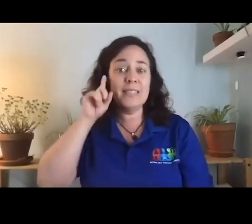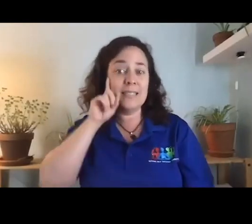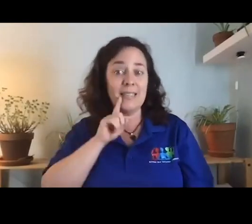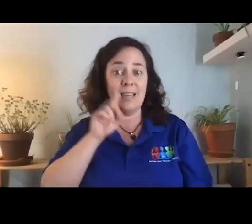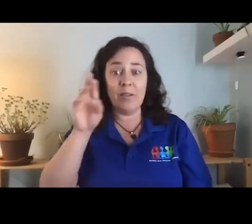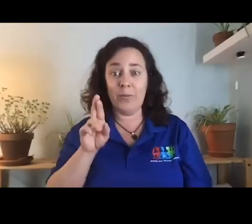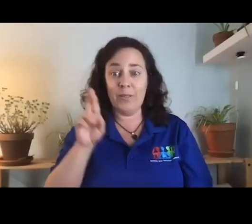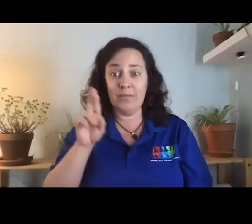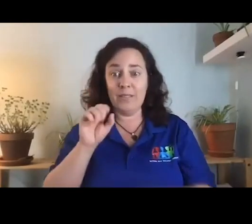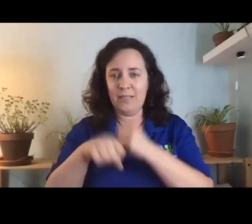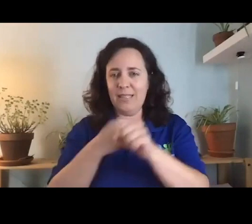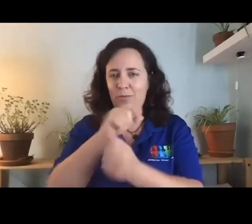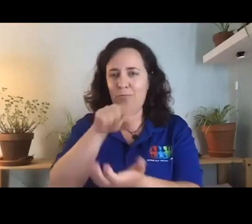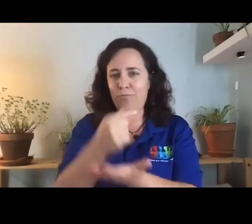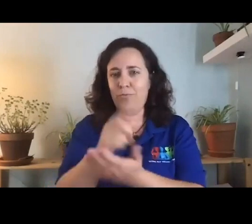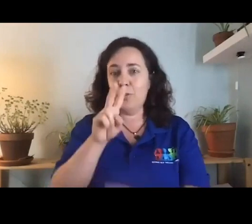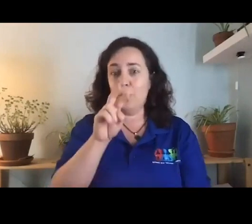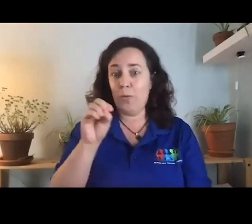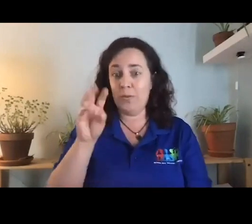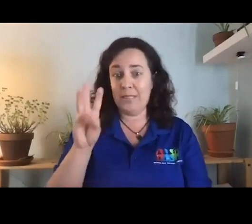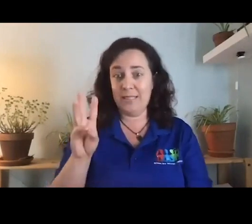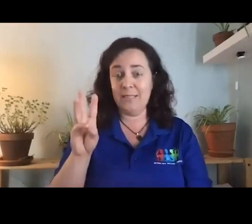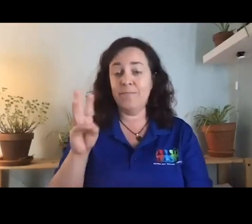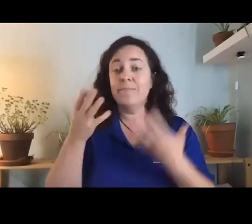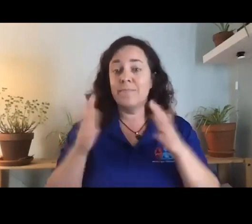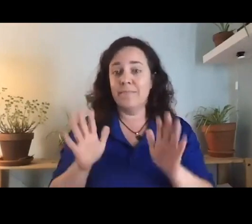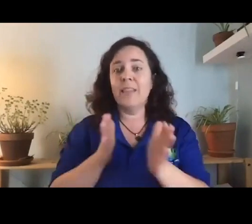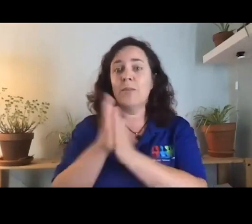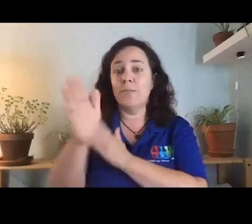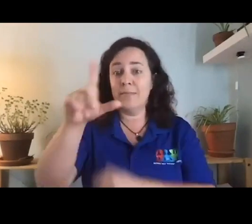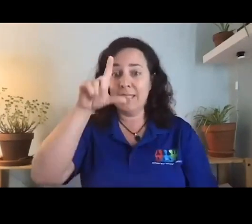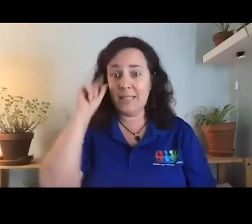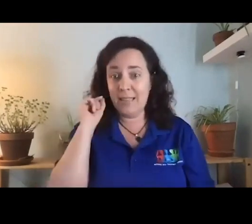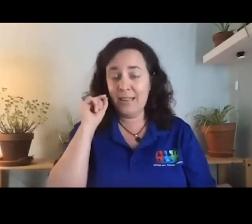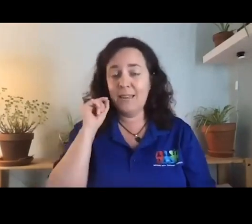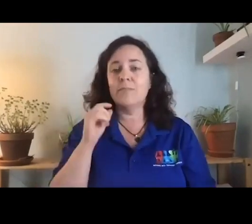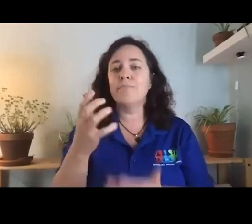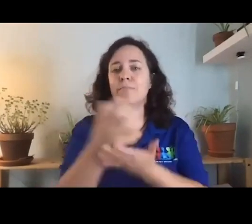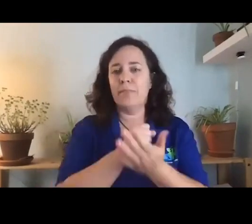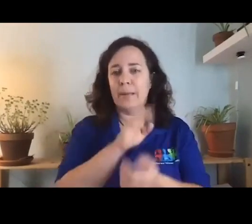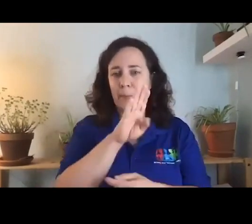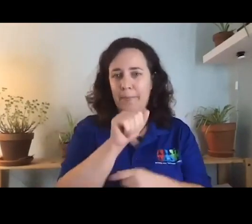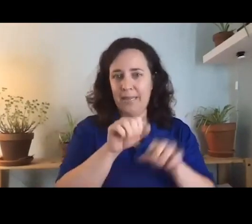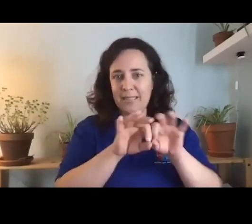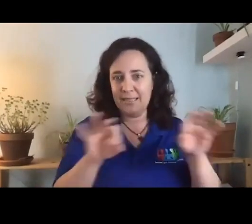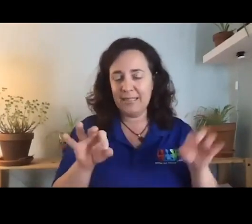They graduated from California school for the Deaf, riverside back in 2006 and took